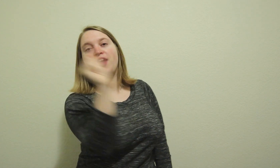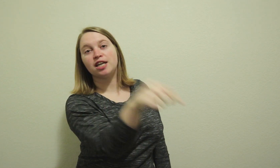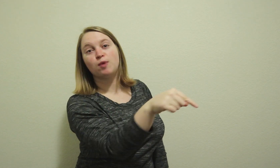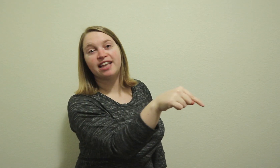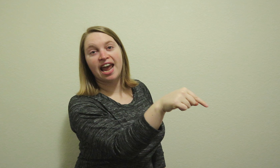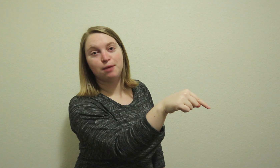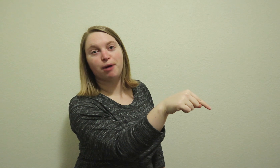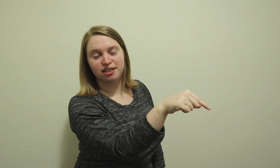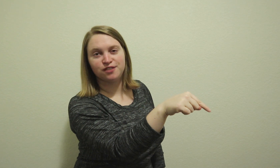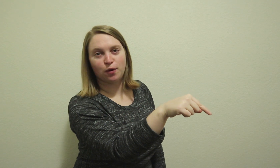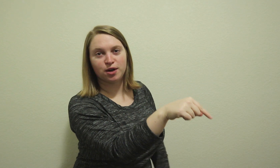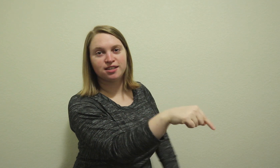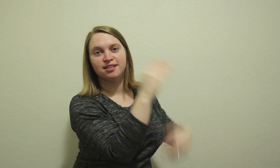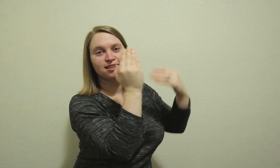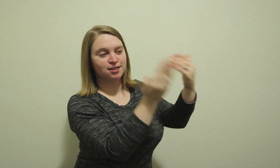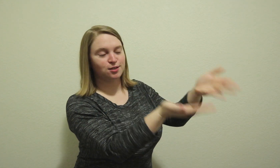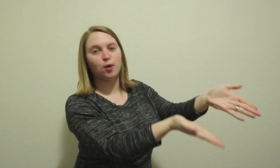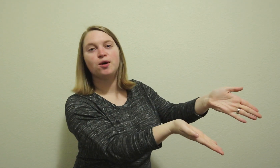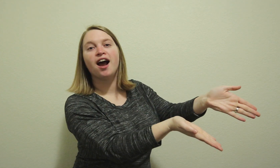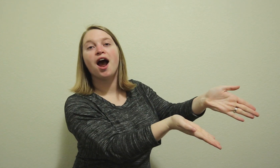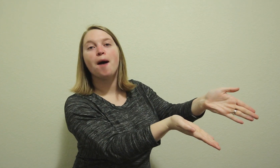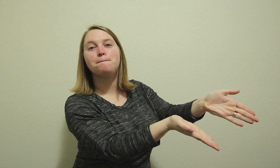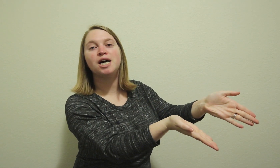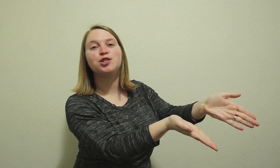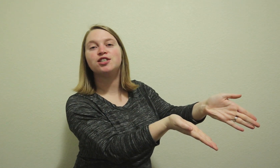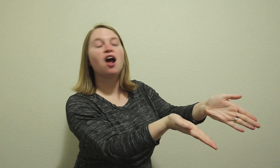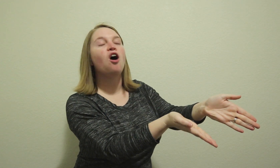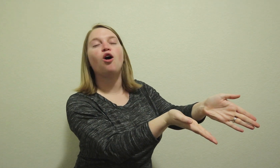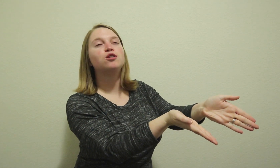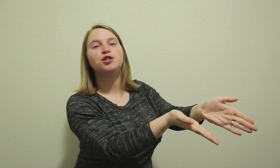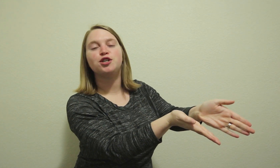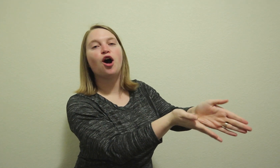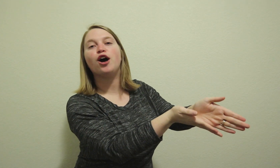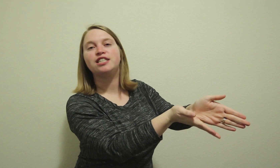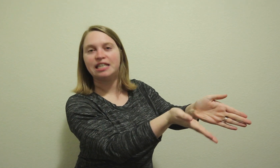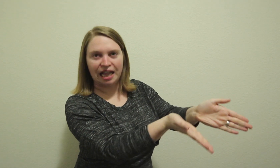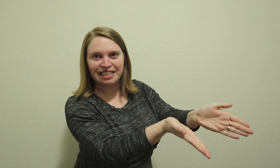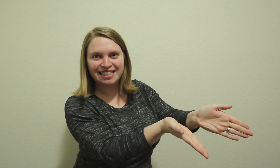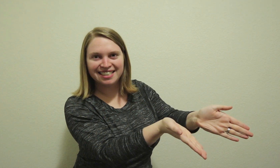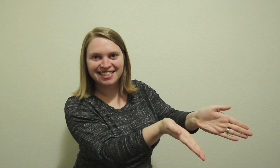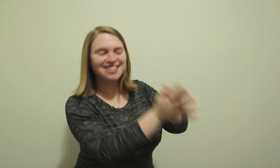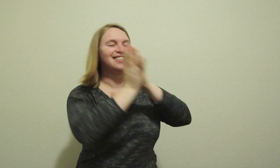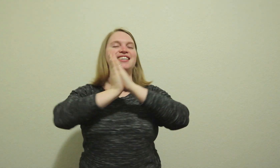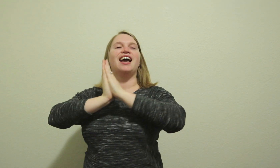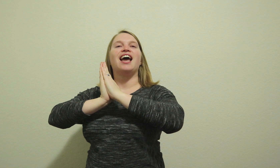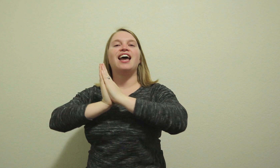that's what the hate button is for so punch it all to your heart delight